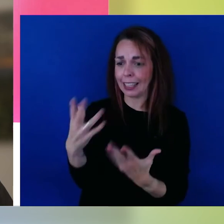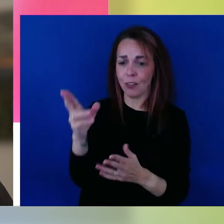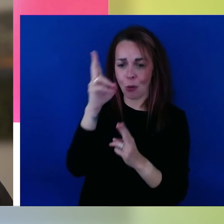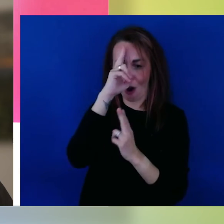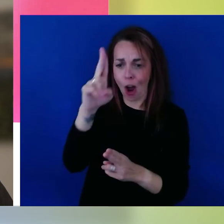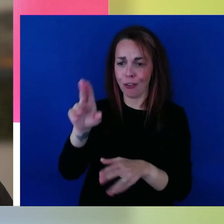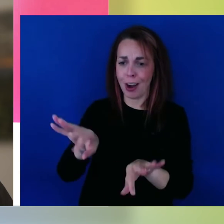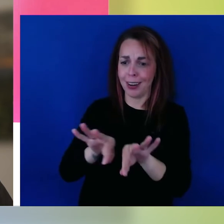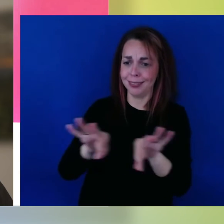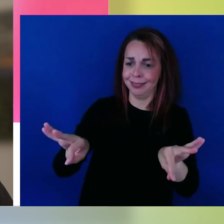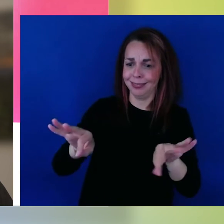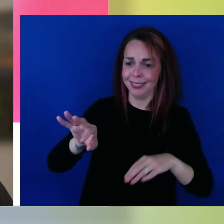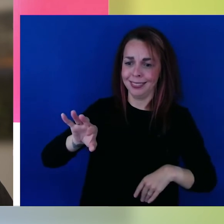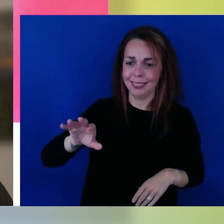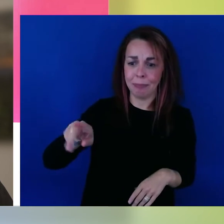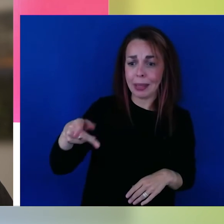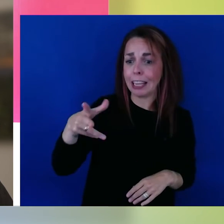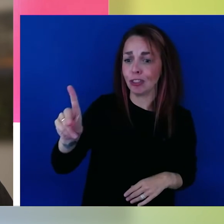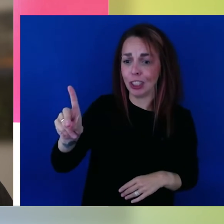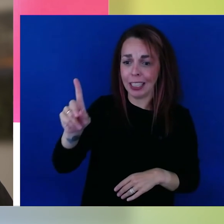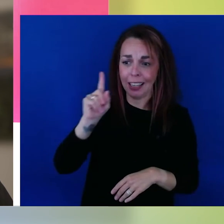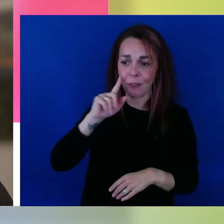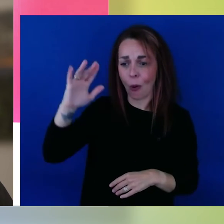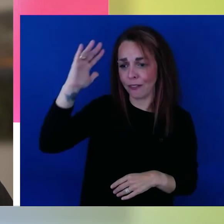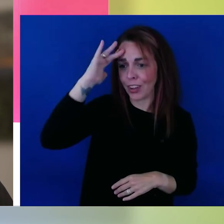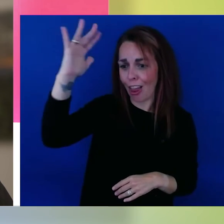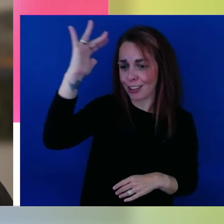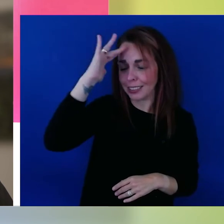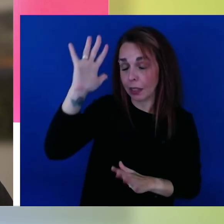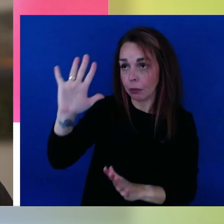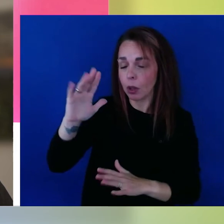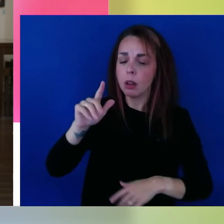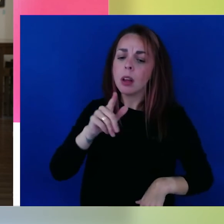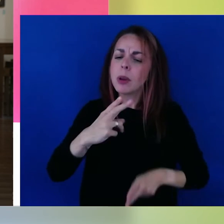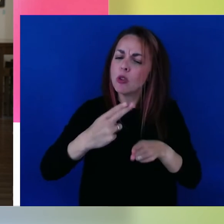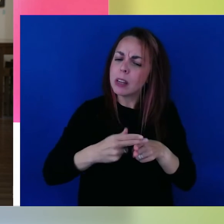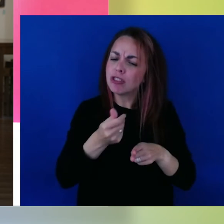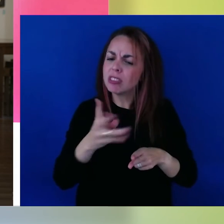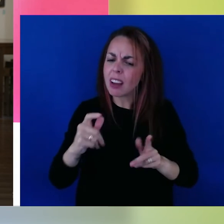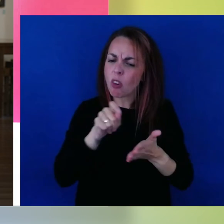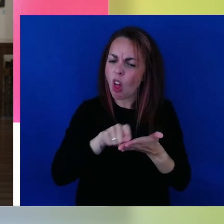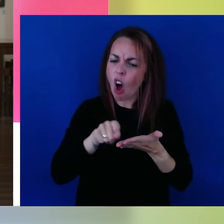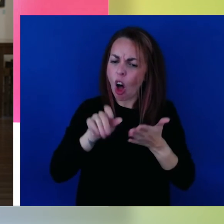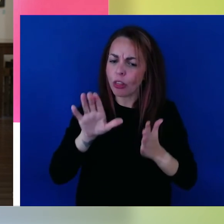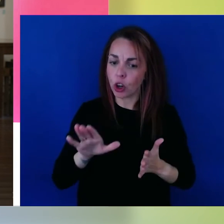But you also mentioned several authors and you talk about a few in there that I texted you,